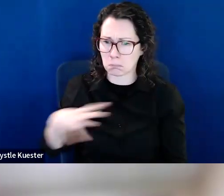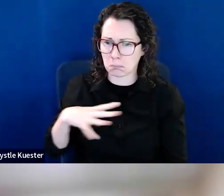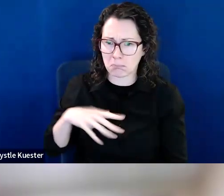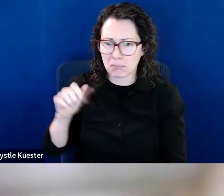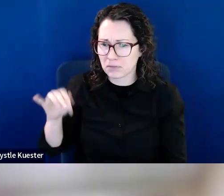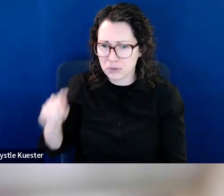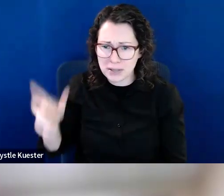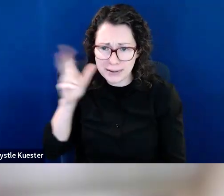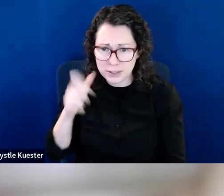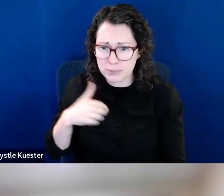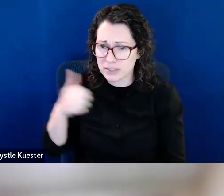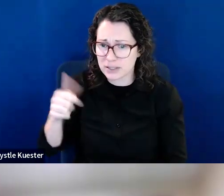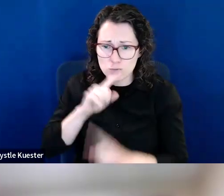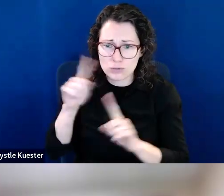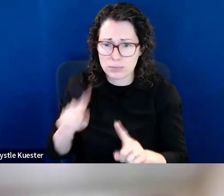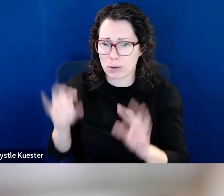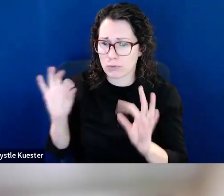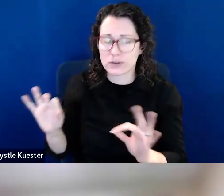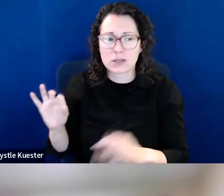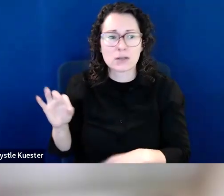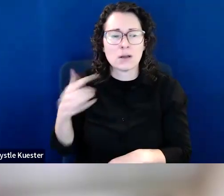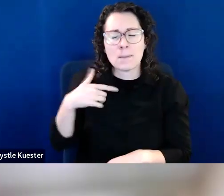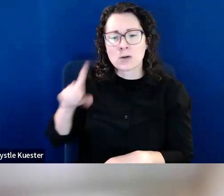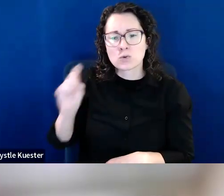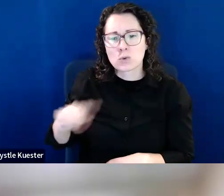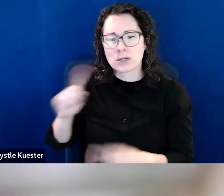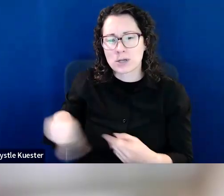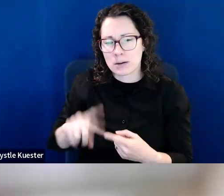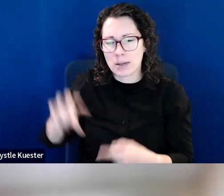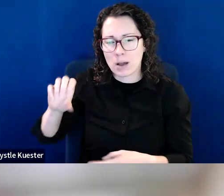long as you can still hear me and respond. I I had a question about the orphan drug approvals